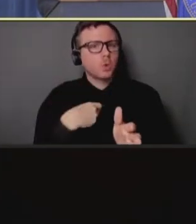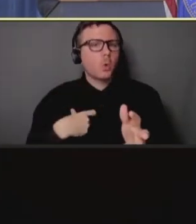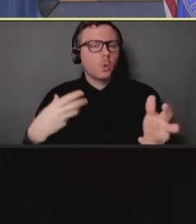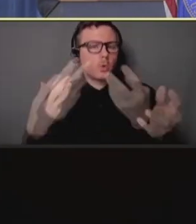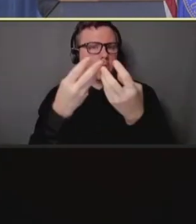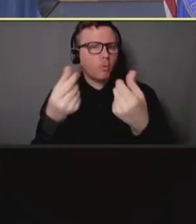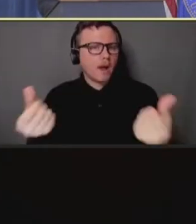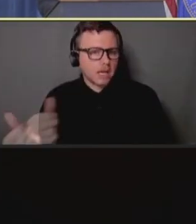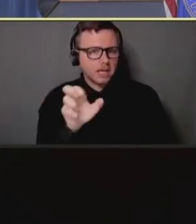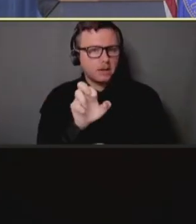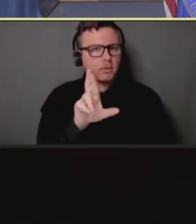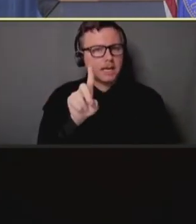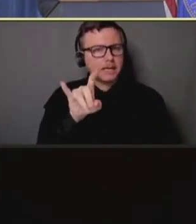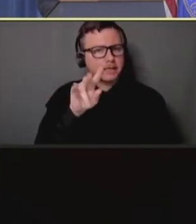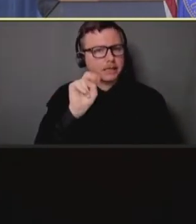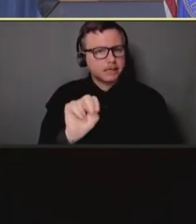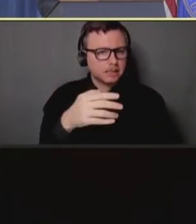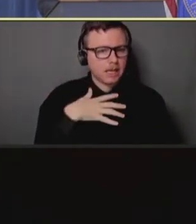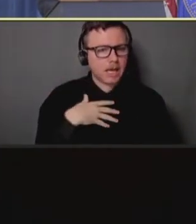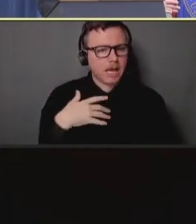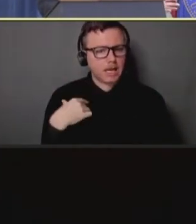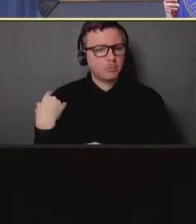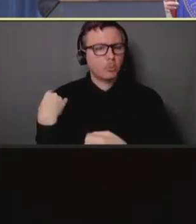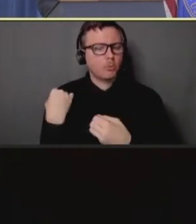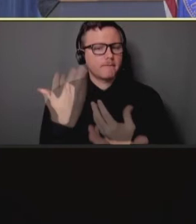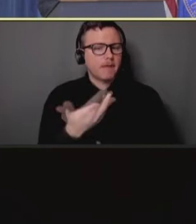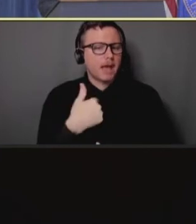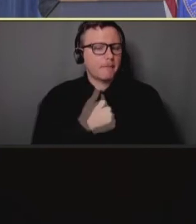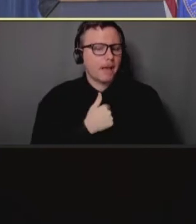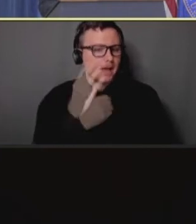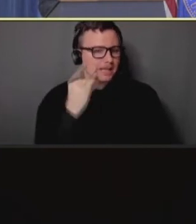personal perspective about my experiences.